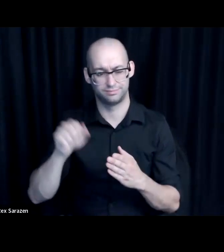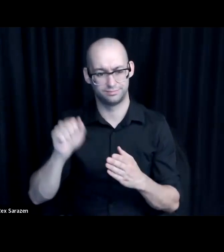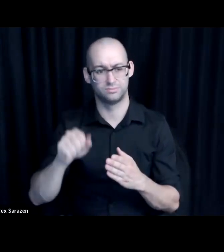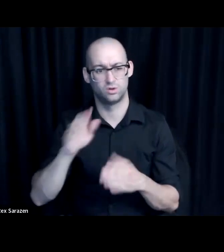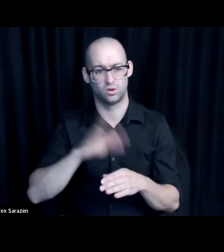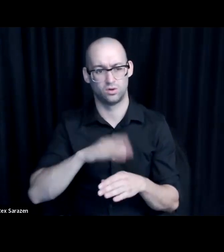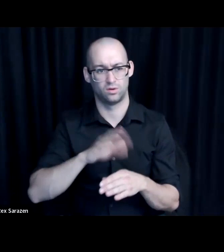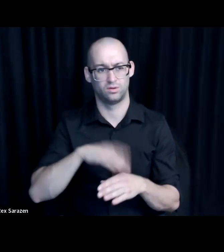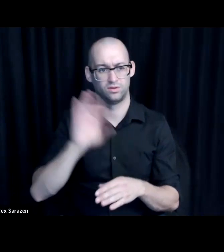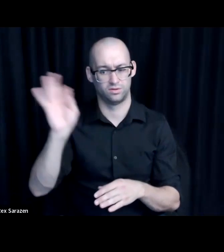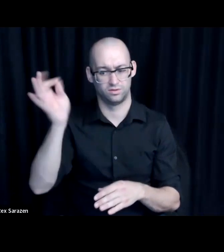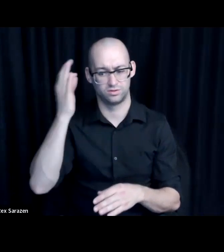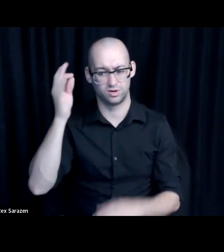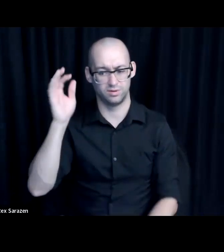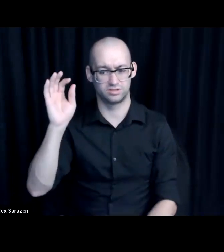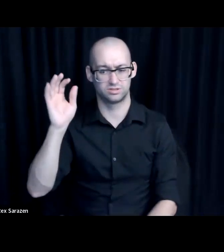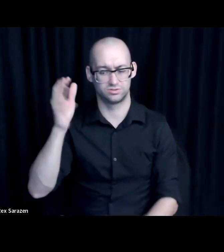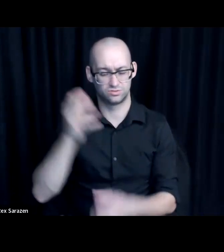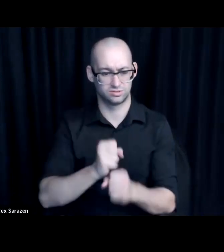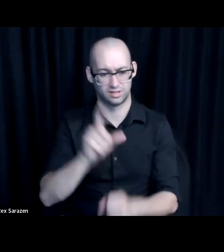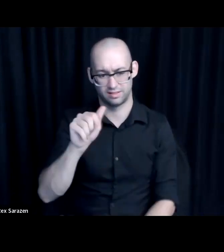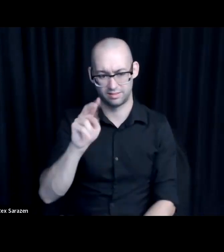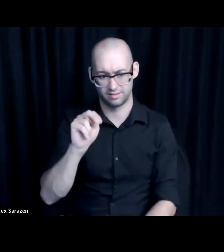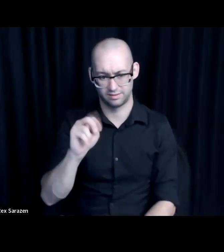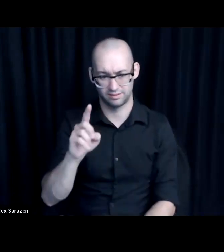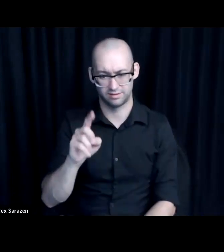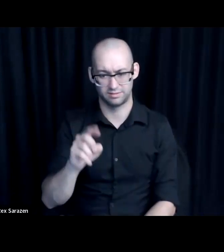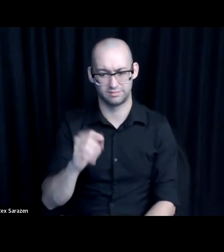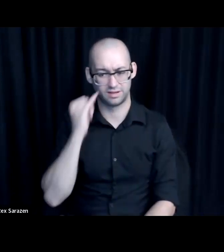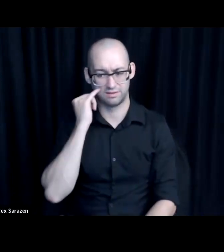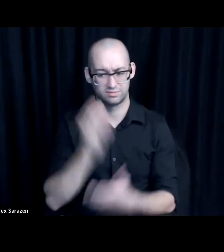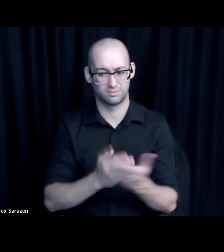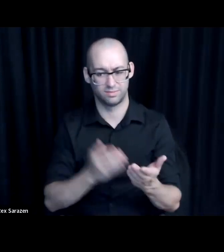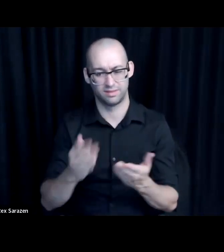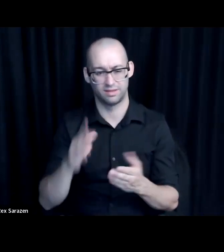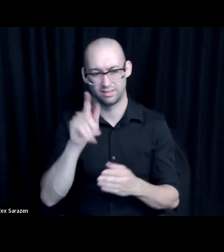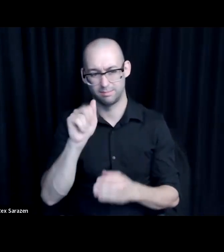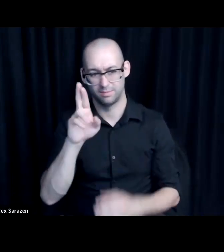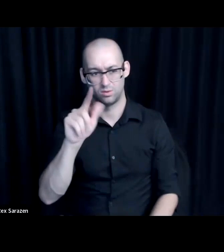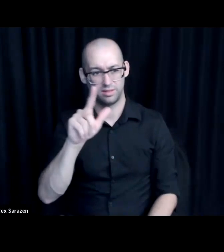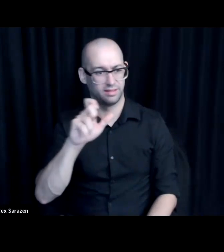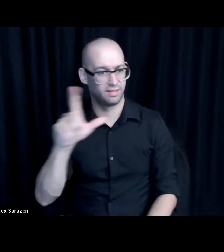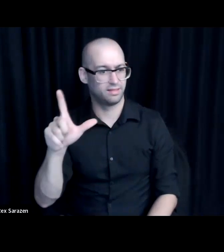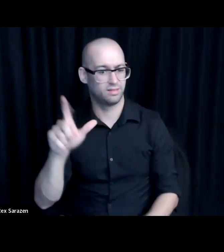land. If there is something parallel to what the reservation Tribes might be able to do.